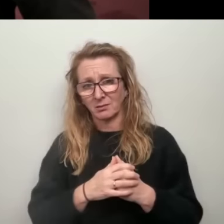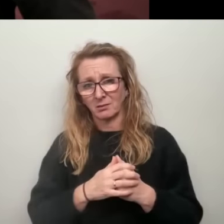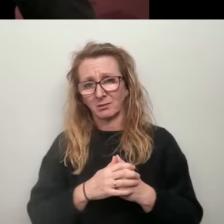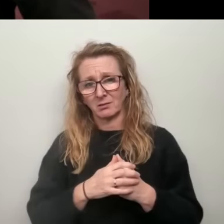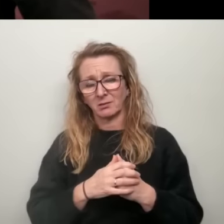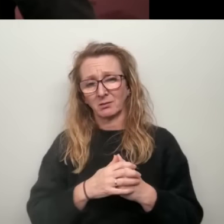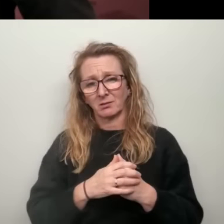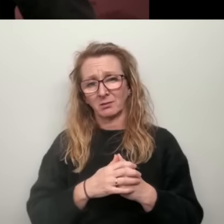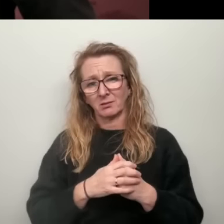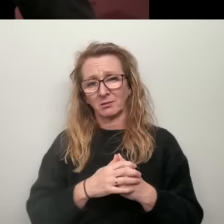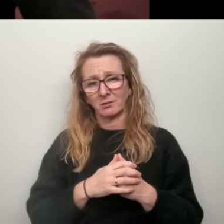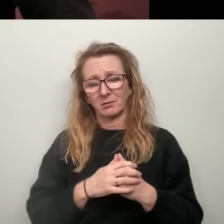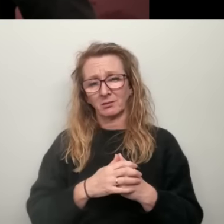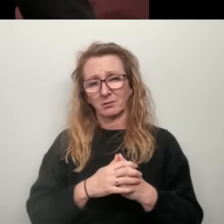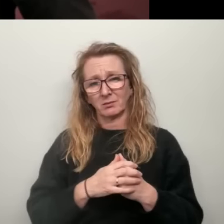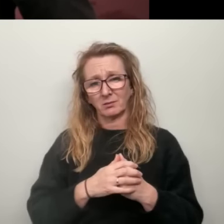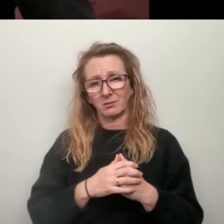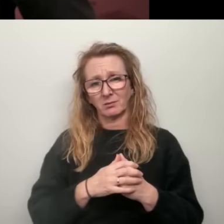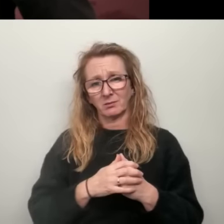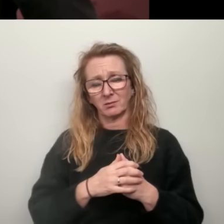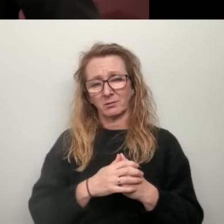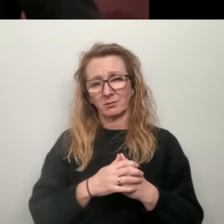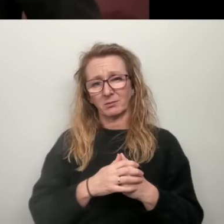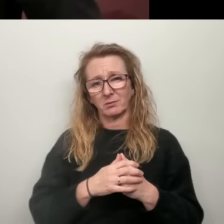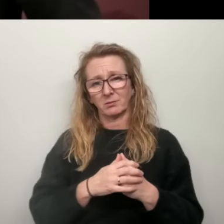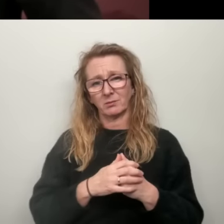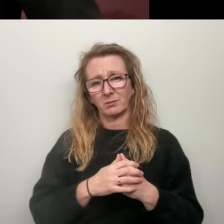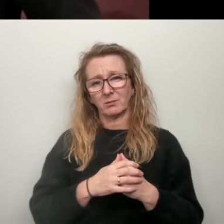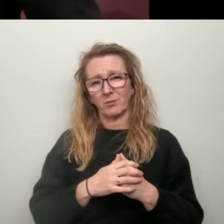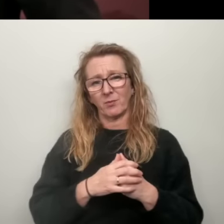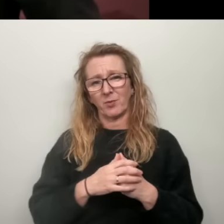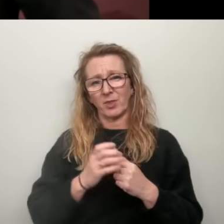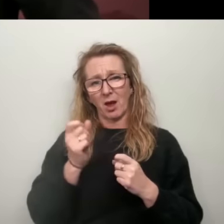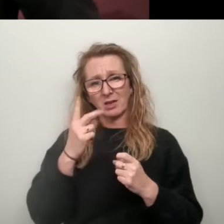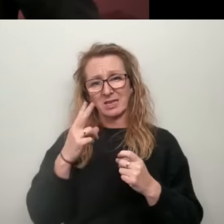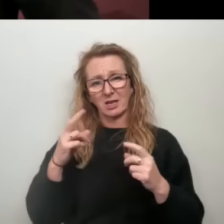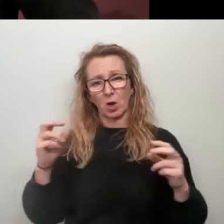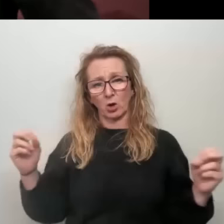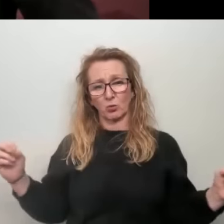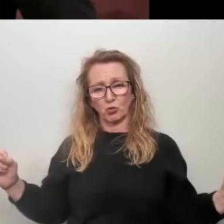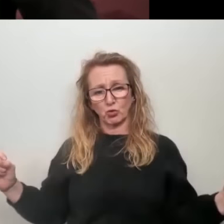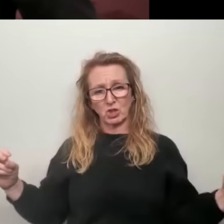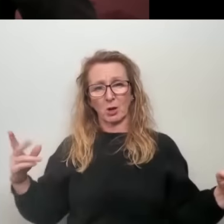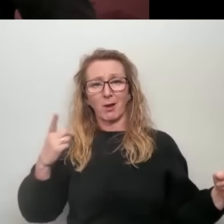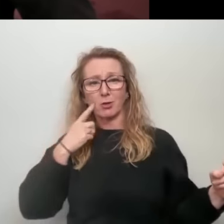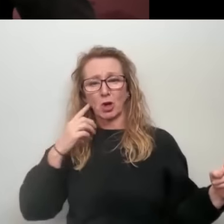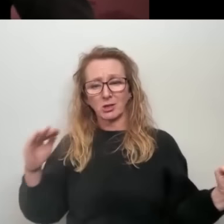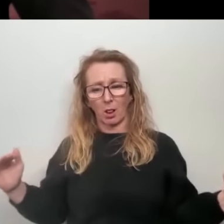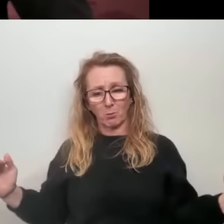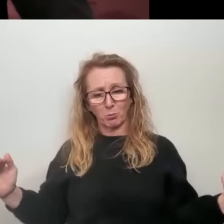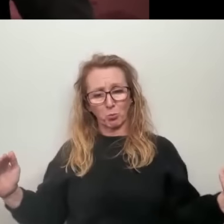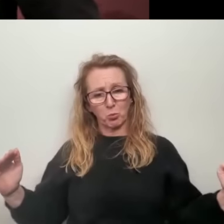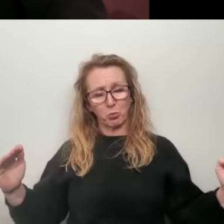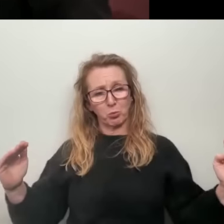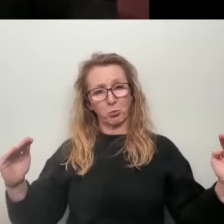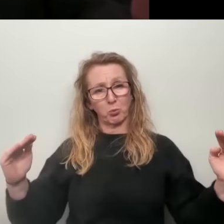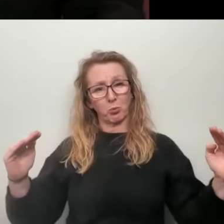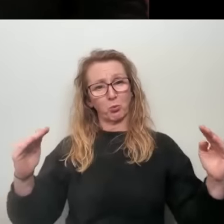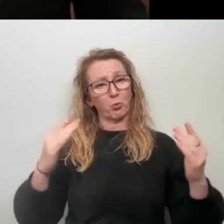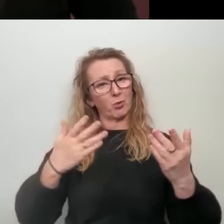The idea that it kind of reaches up with that sort of gentle, that gentle slope is part of the design.